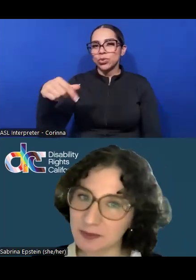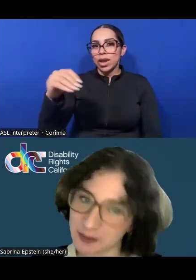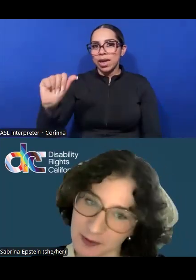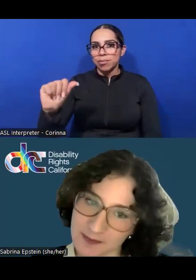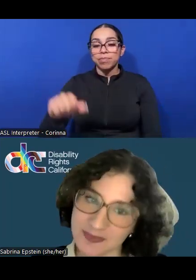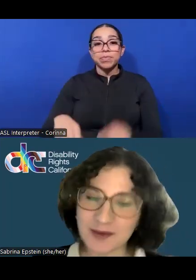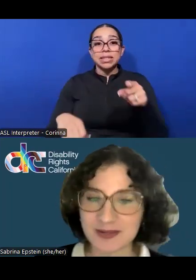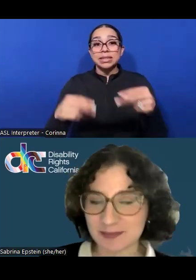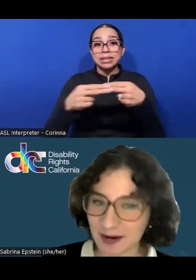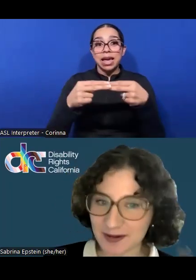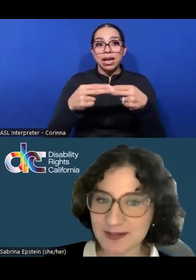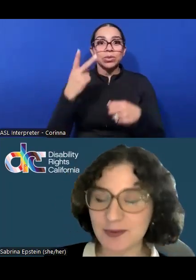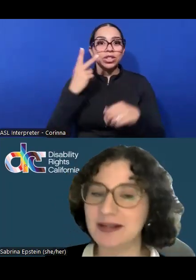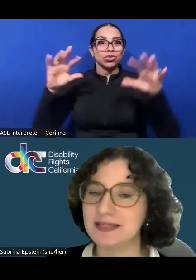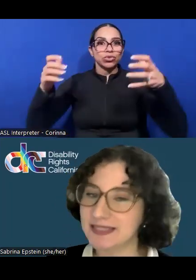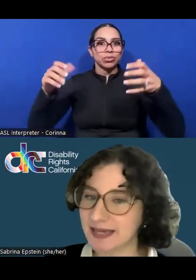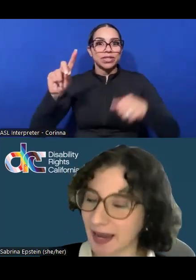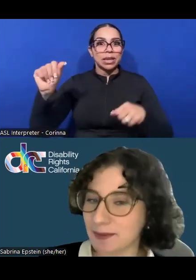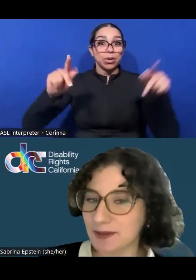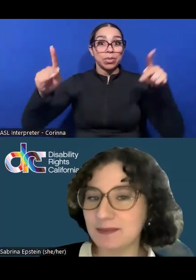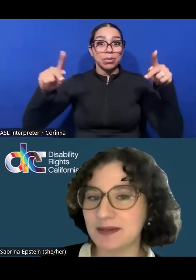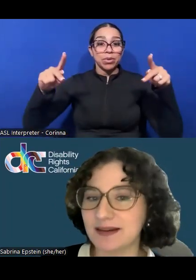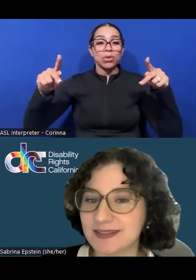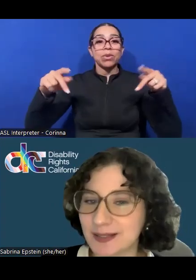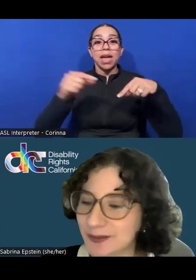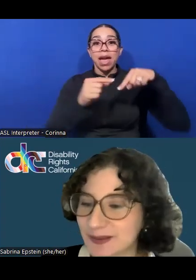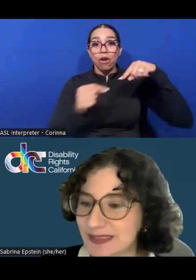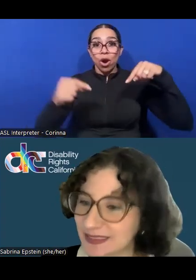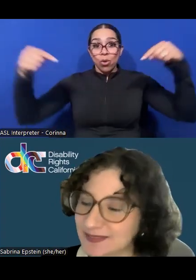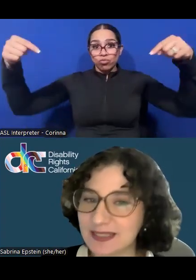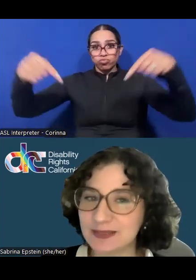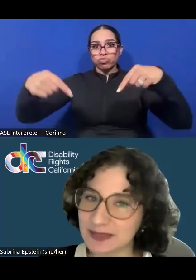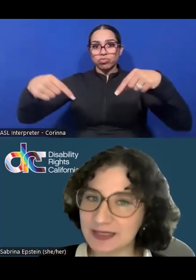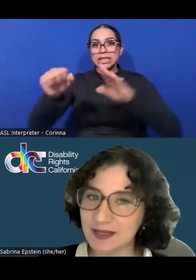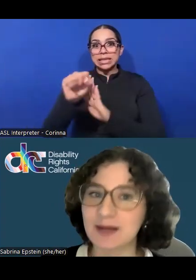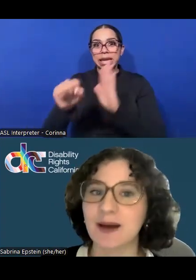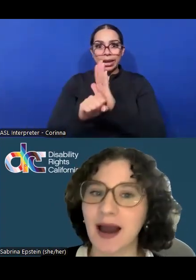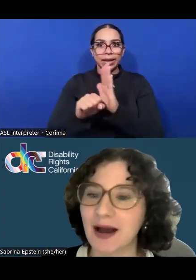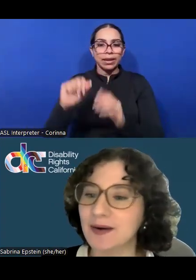people, some arrows pointing to the state capitol. Because our goal this evening is really to talk about how